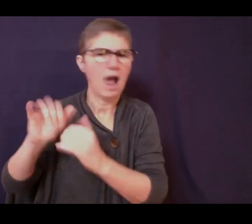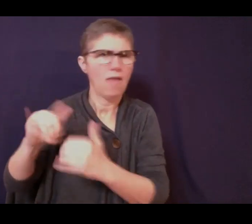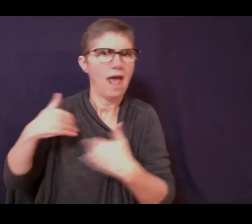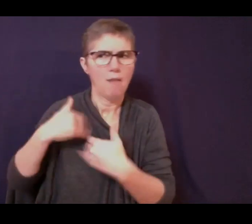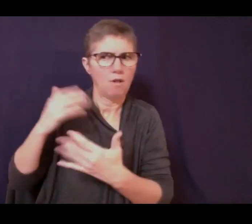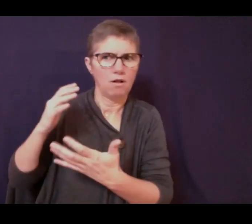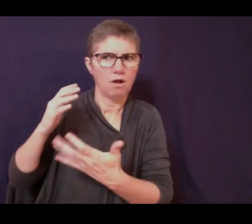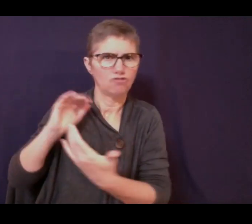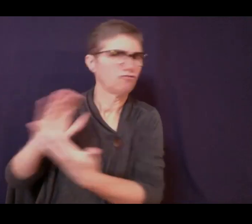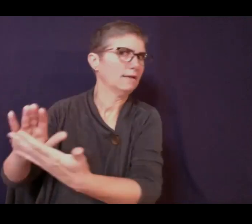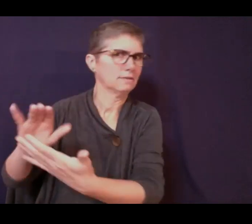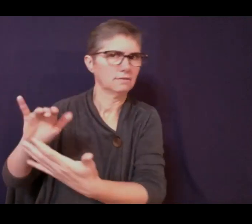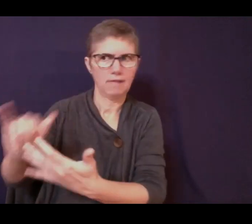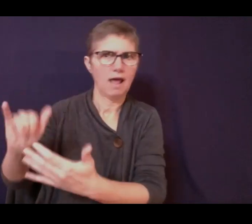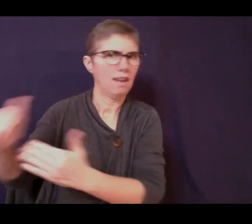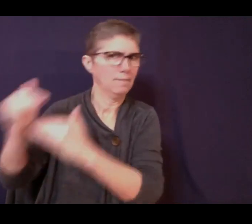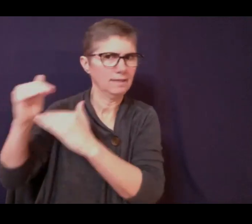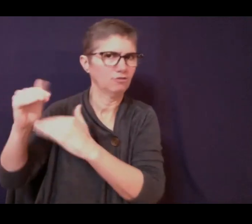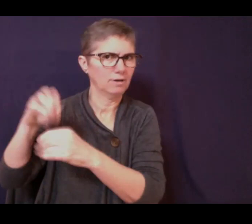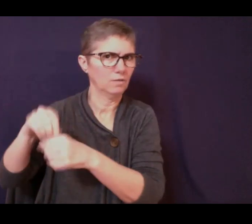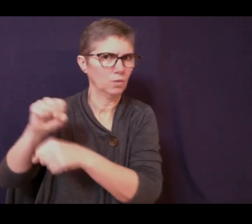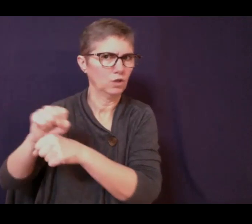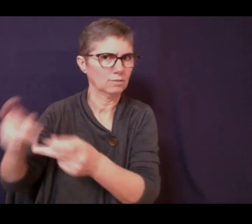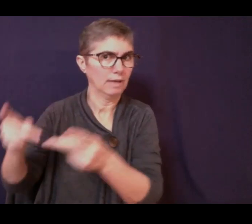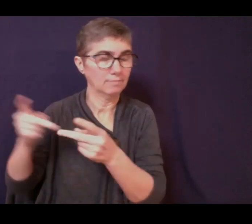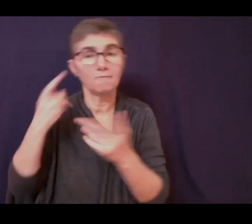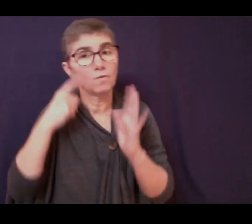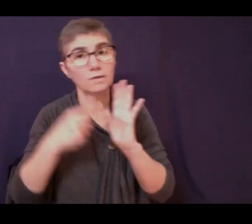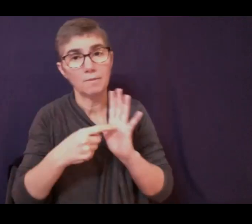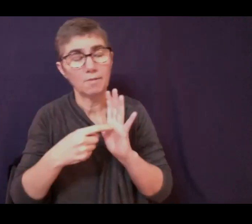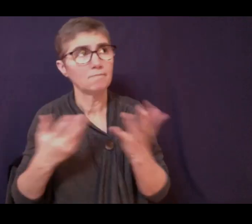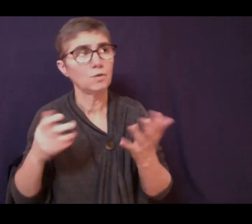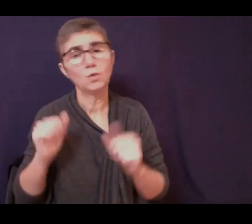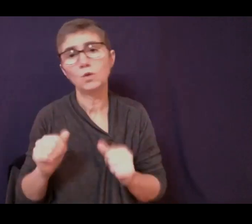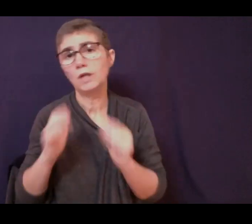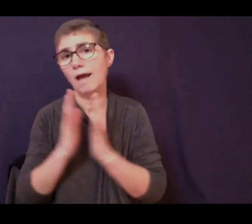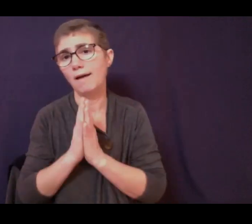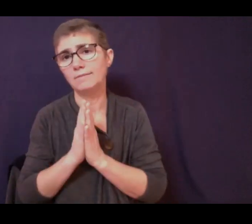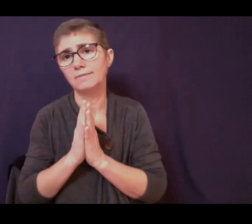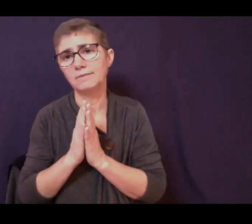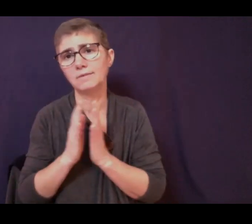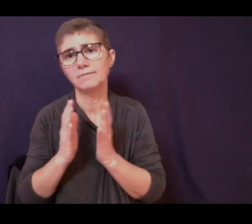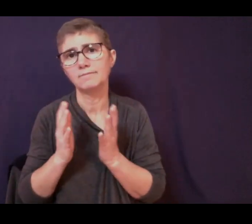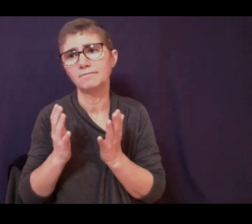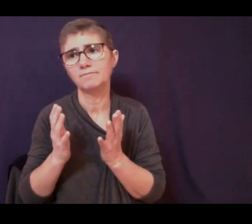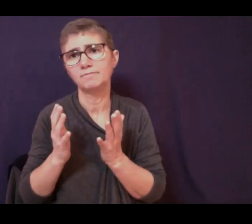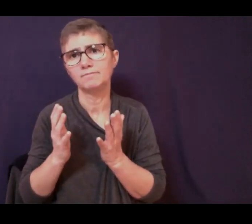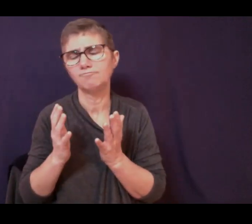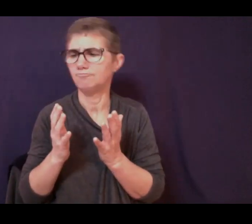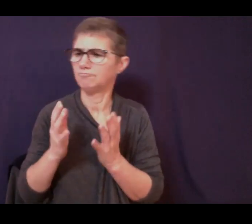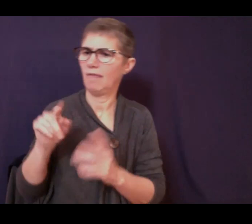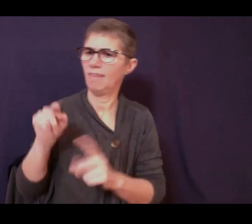so you can ask you know how does the service animal help the person